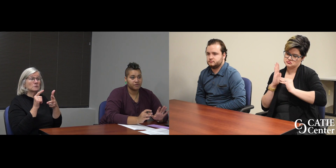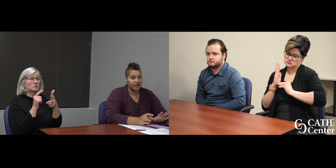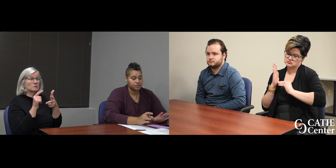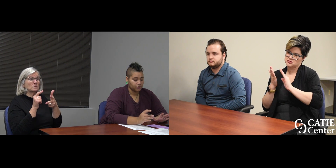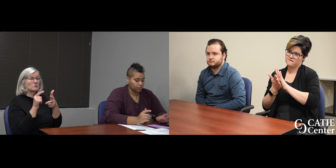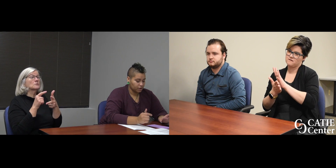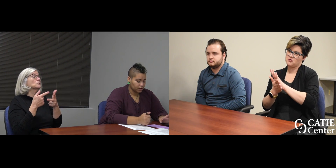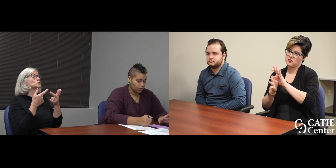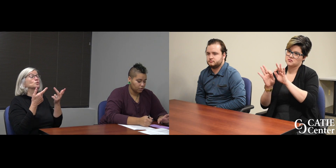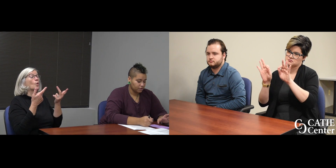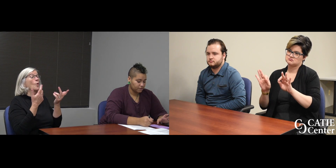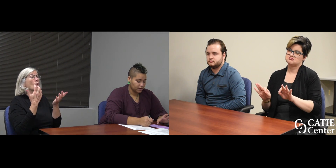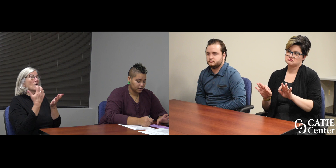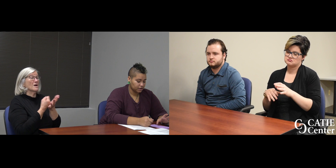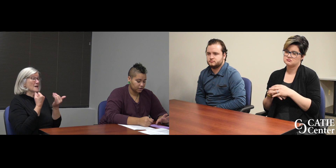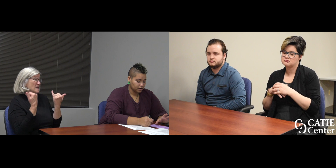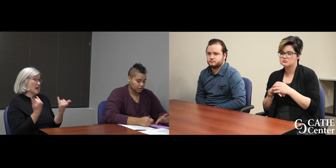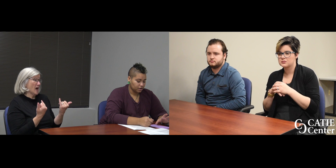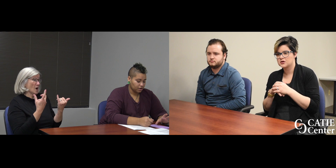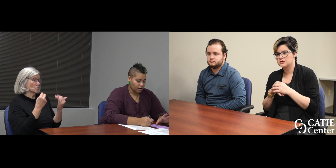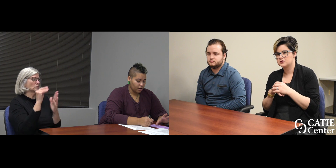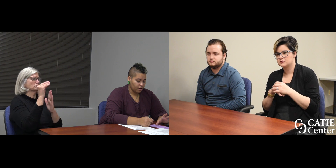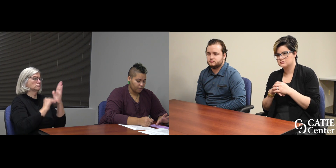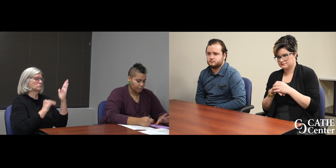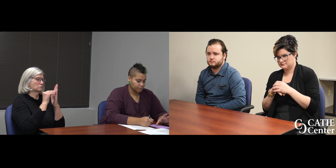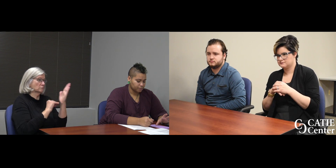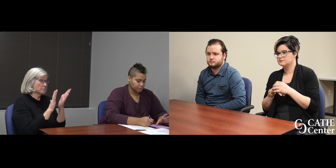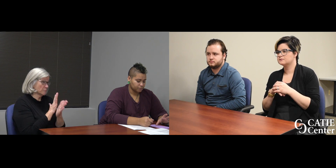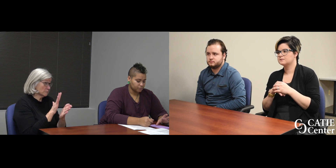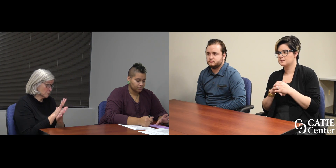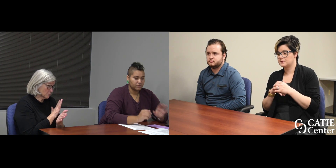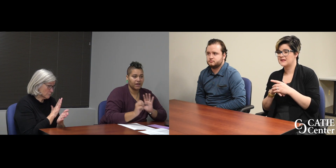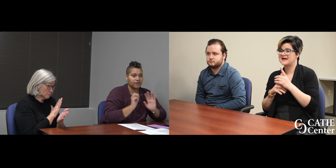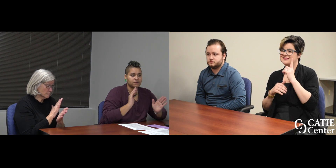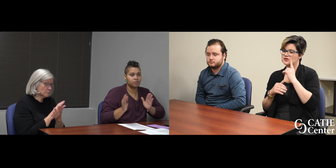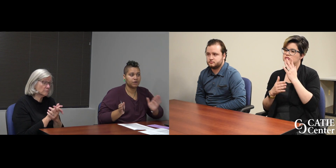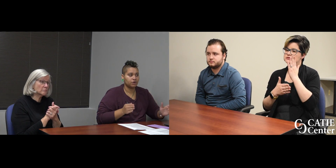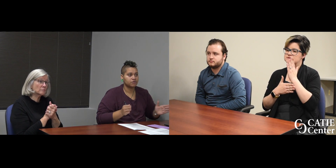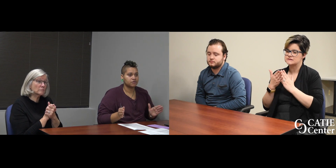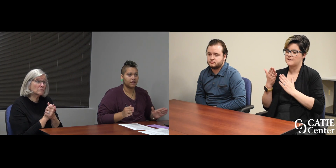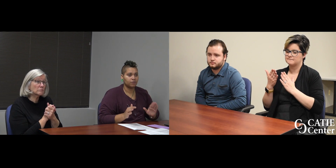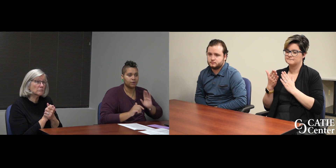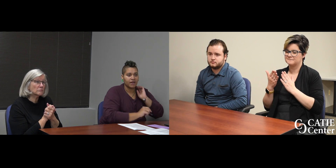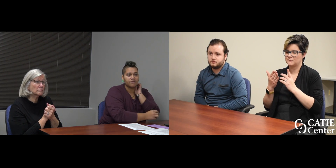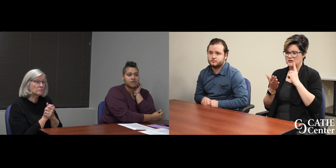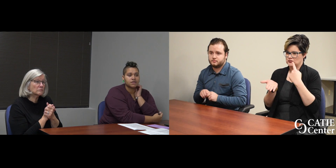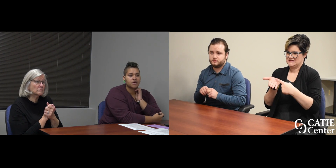if that's where you want to go. Yeah, there's some windows that we would have to discuss,